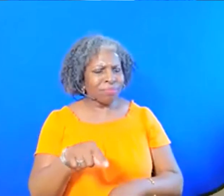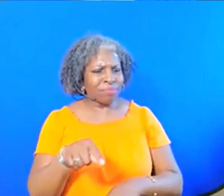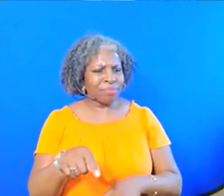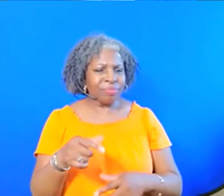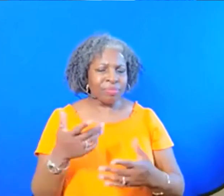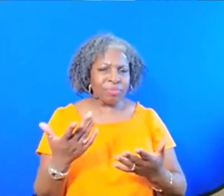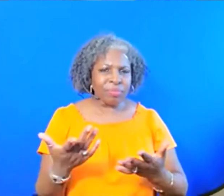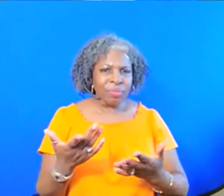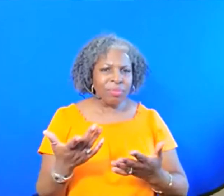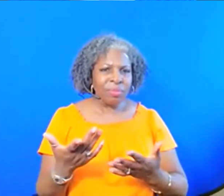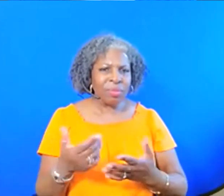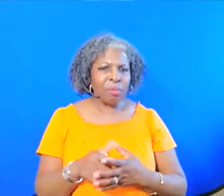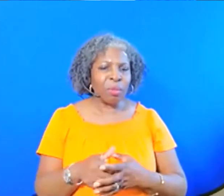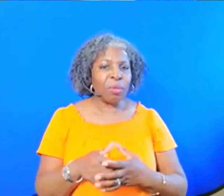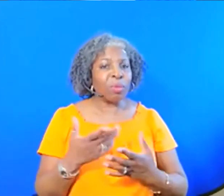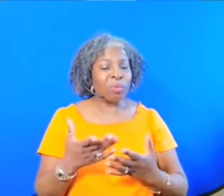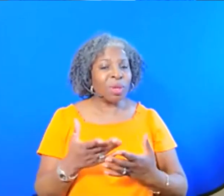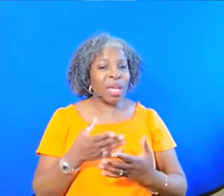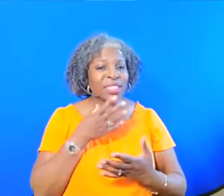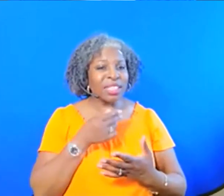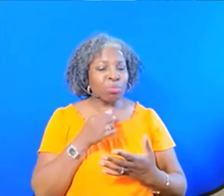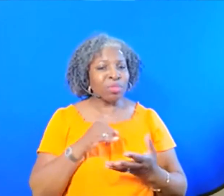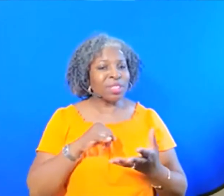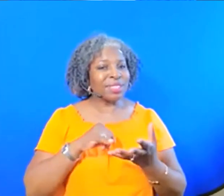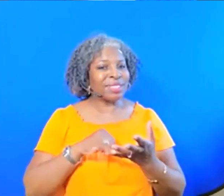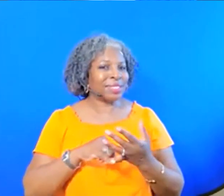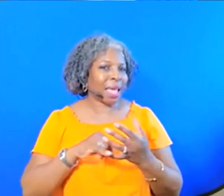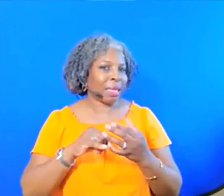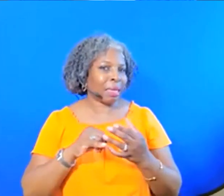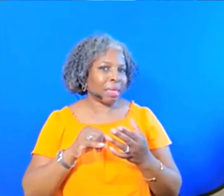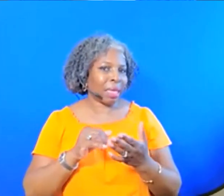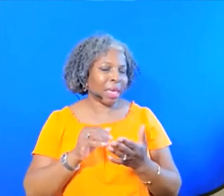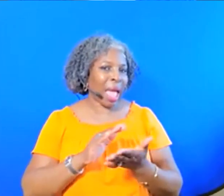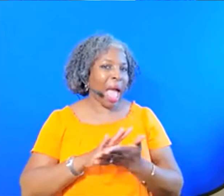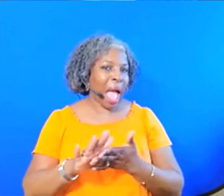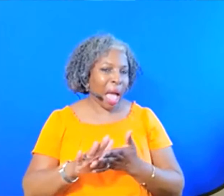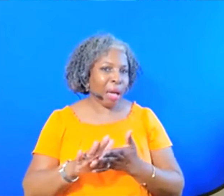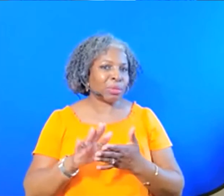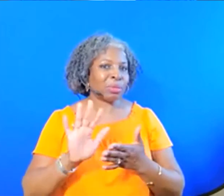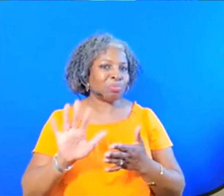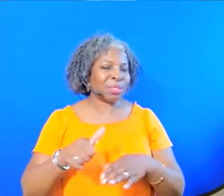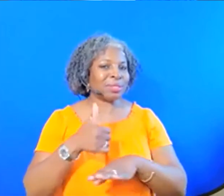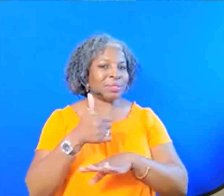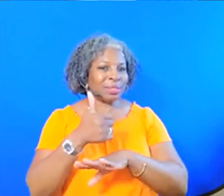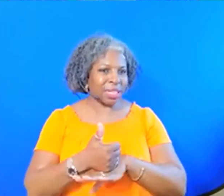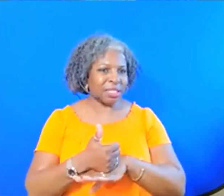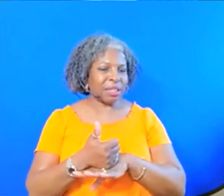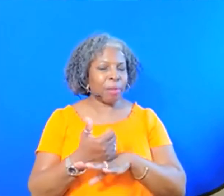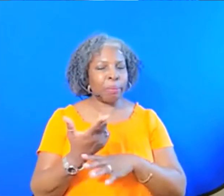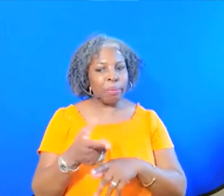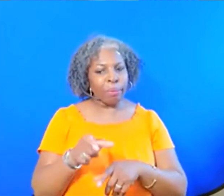bakehouse was put up, it kind of made people think, well, this, there's maybe something a different alternative that could happen here.